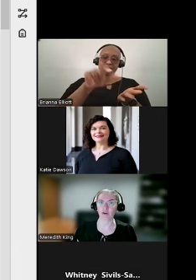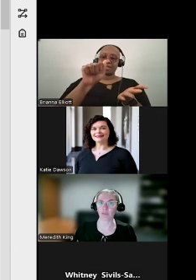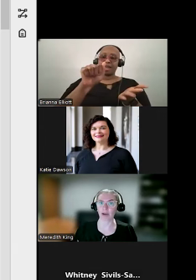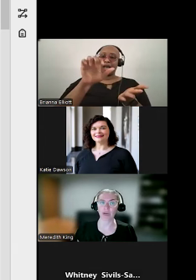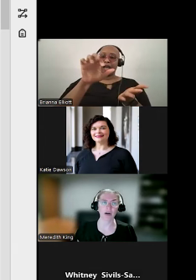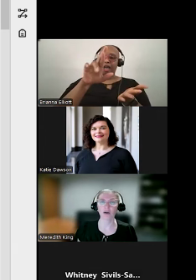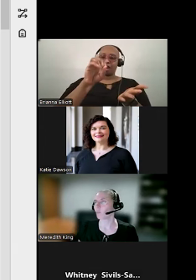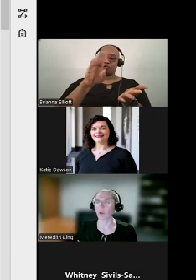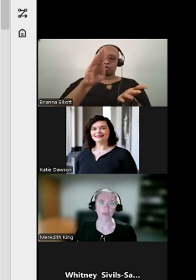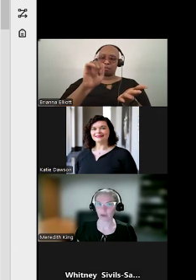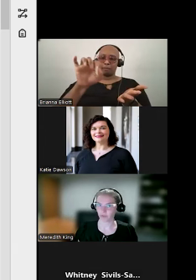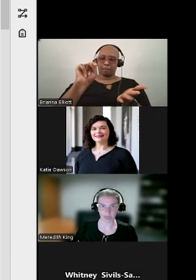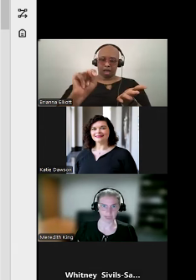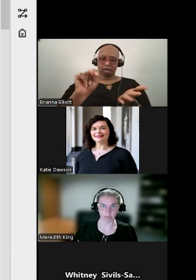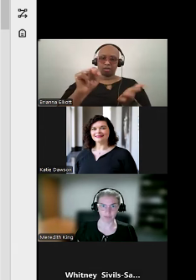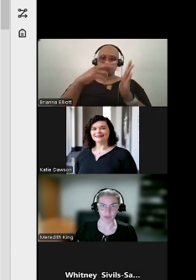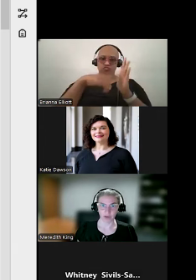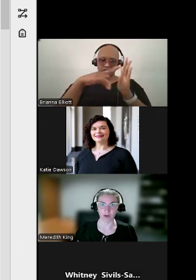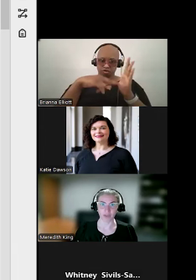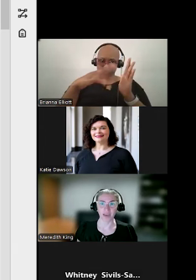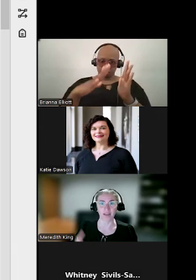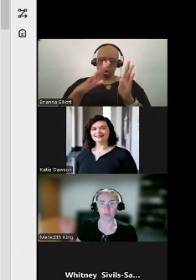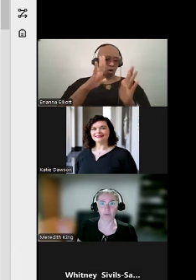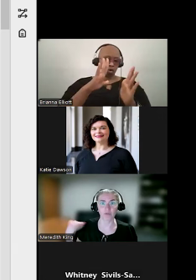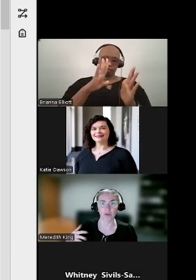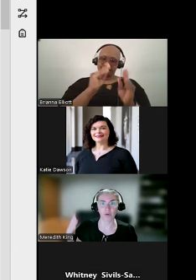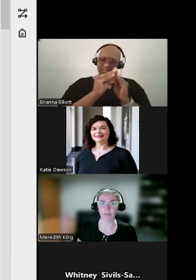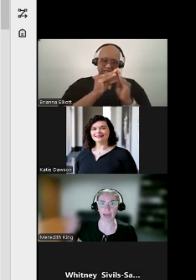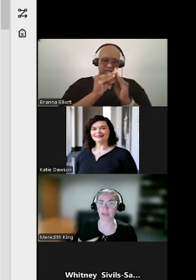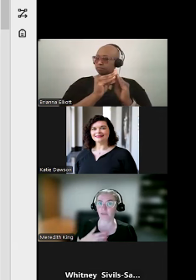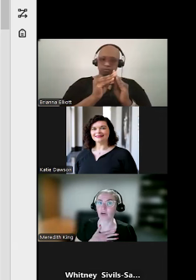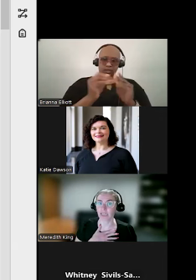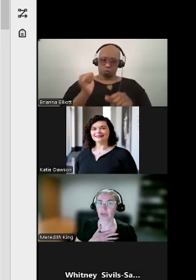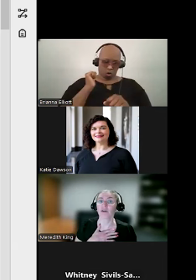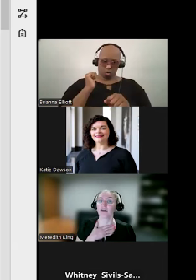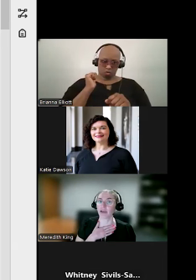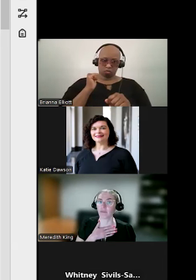Acrobat Reader will not fix them. your thing like preview in a Mac. As far as I know, I have never